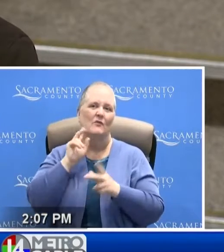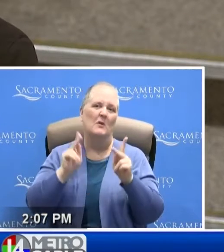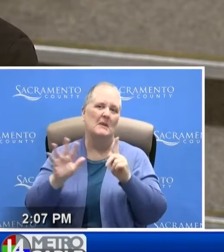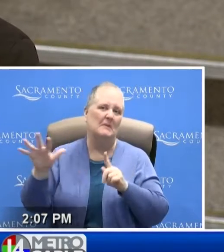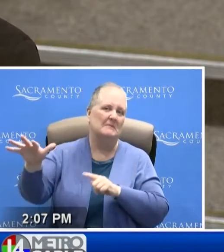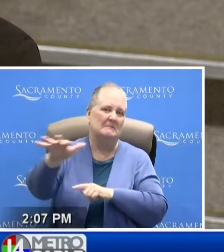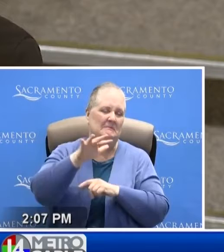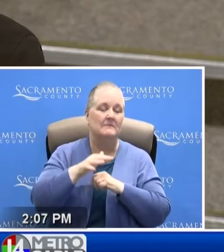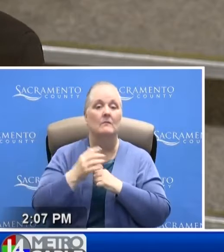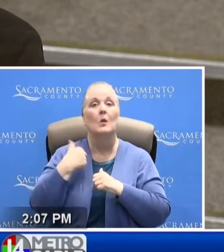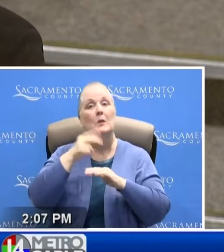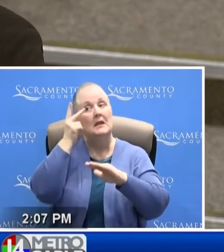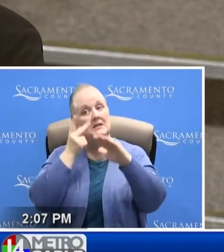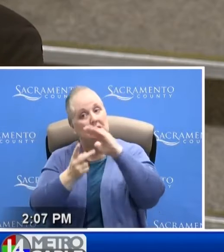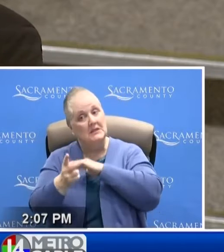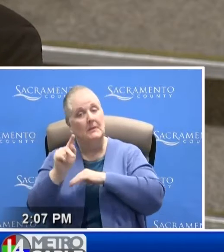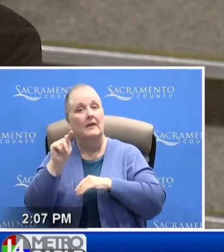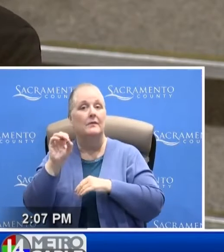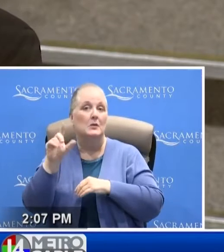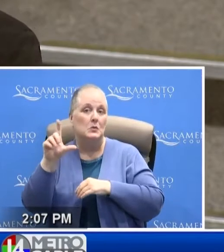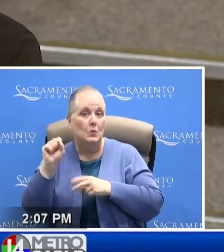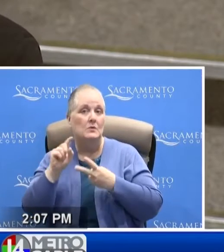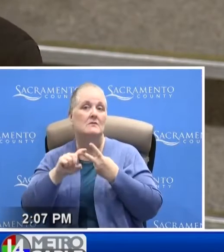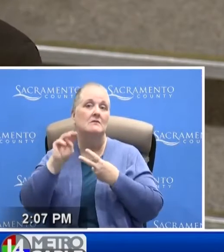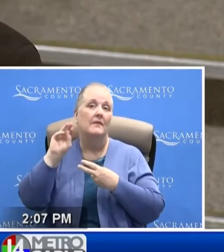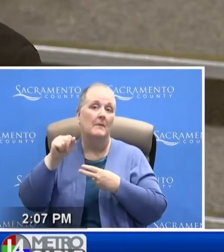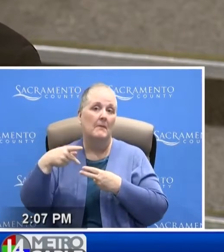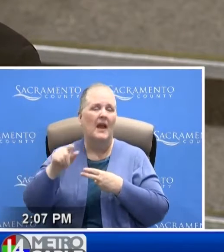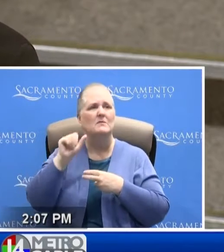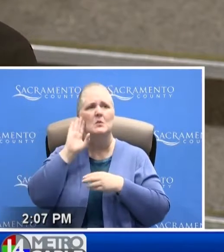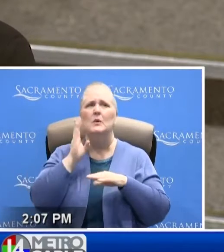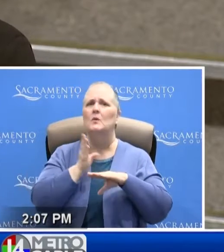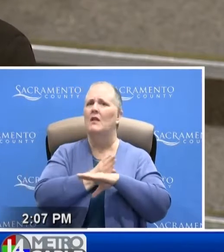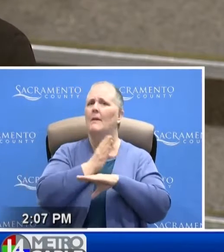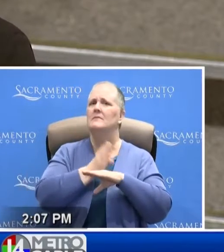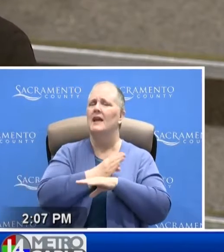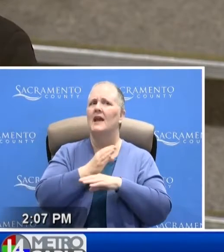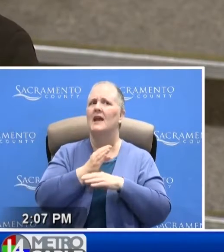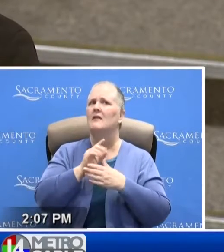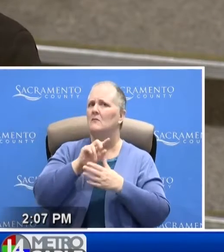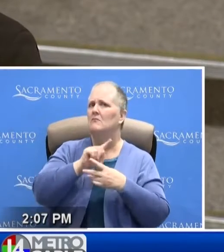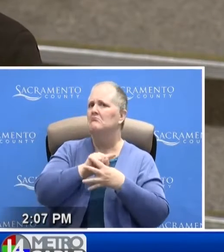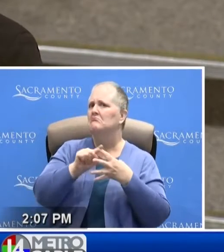We anticipate that these tools and maps will be updated no later than the week of January third. We will